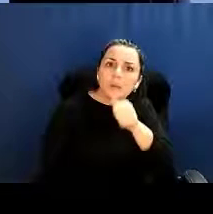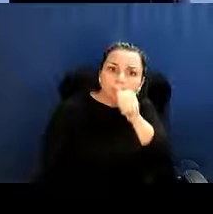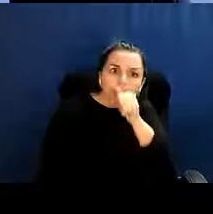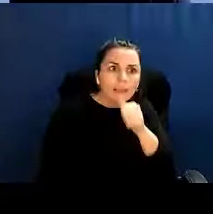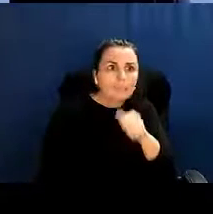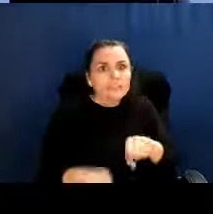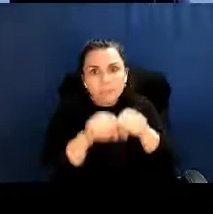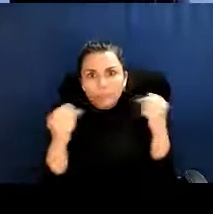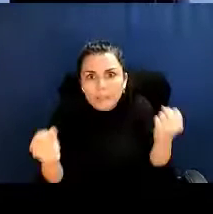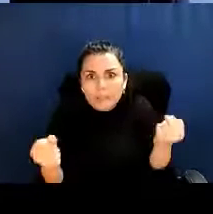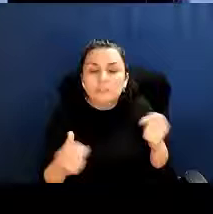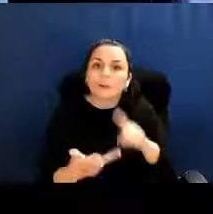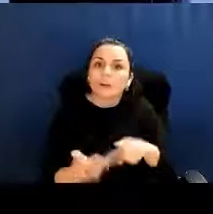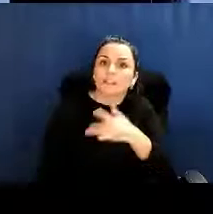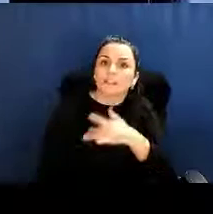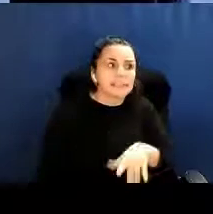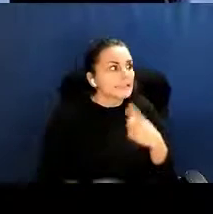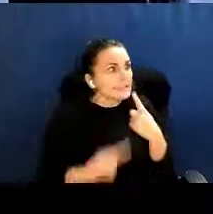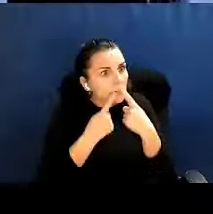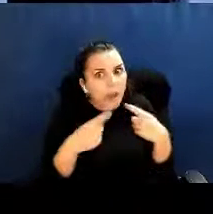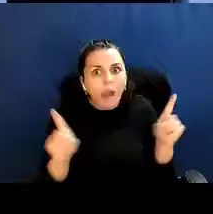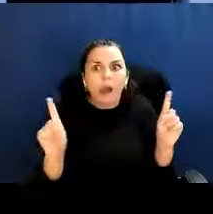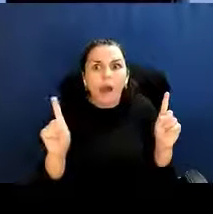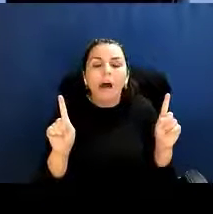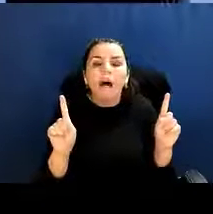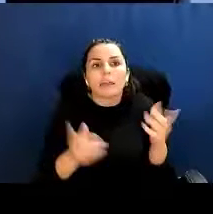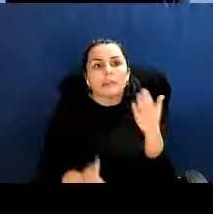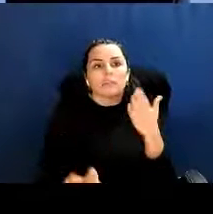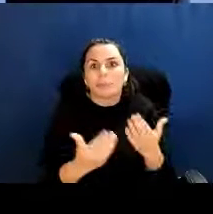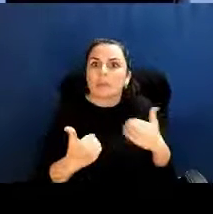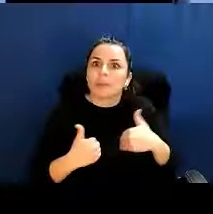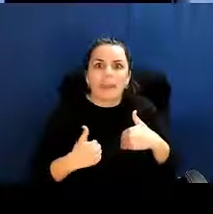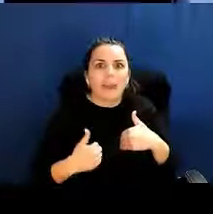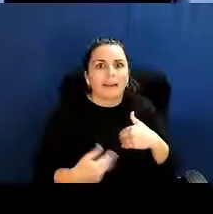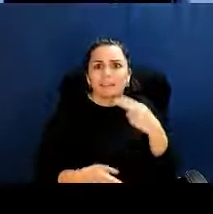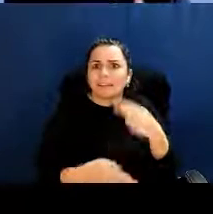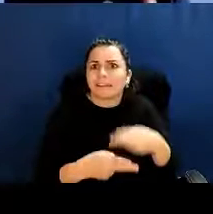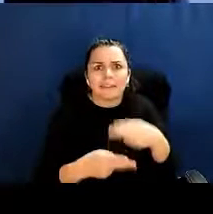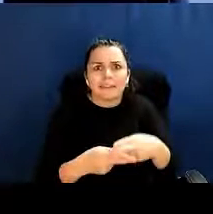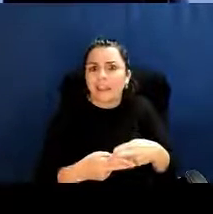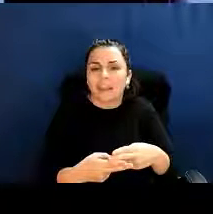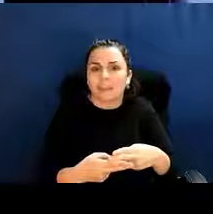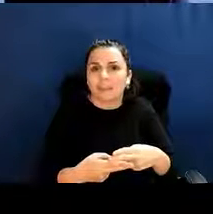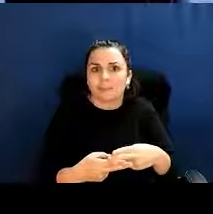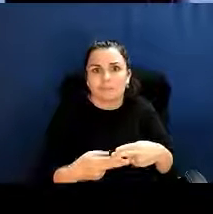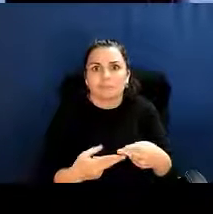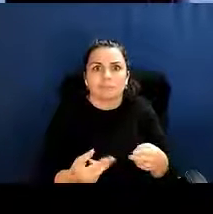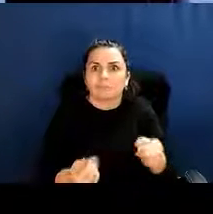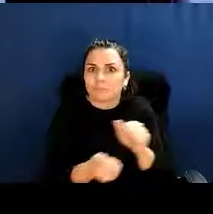that may pose the risk of, I don't know, reputational damage, we might be able to minimize these risks